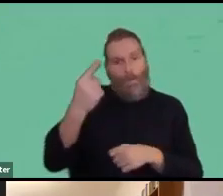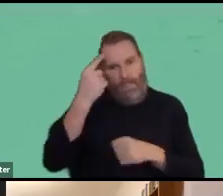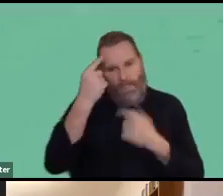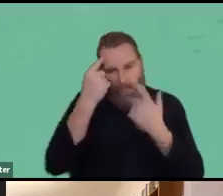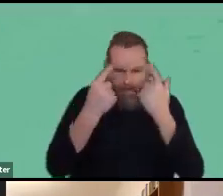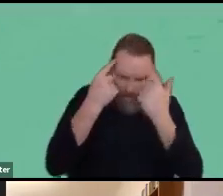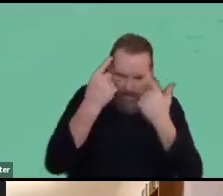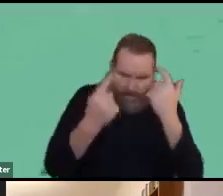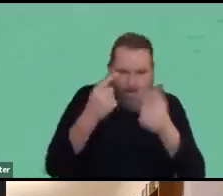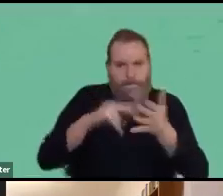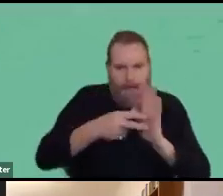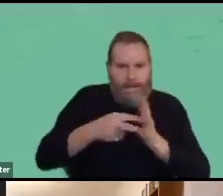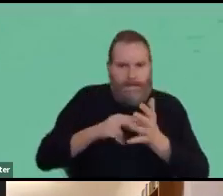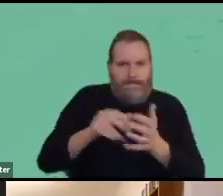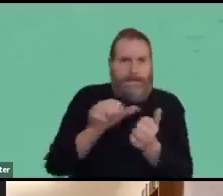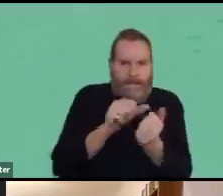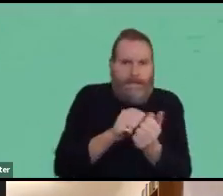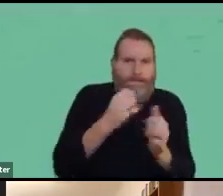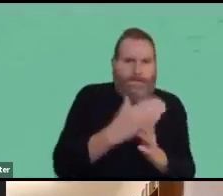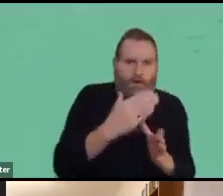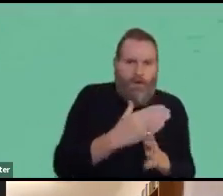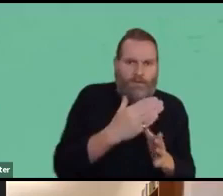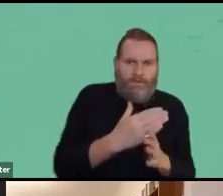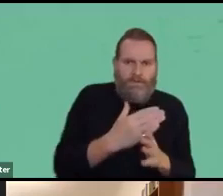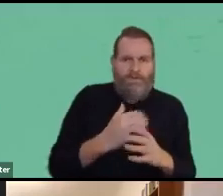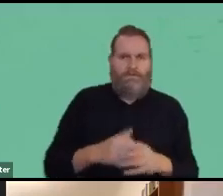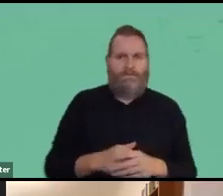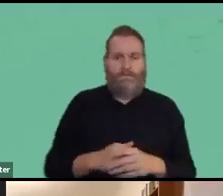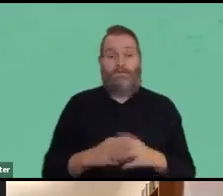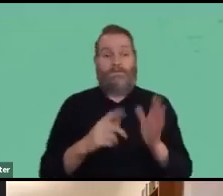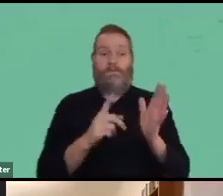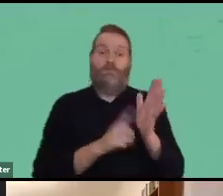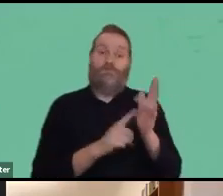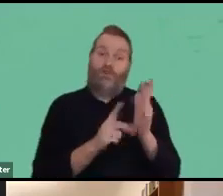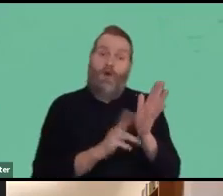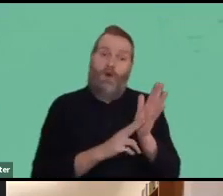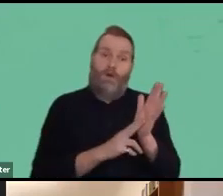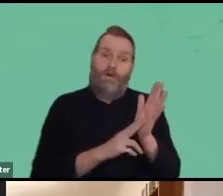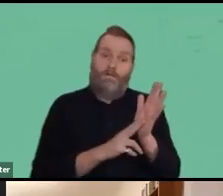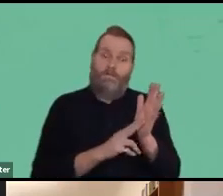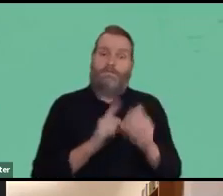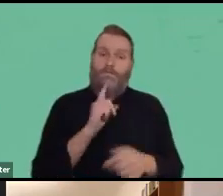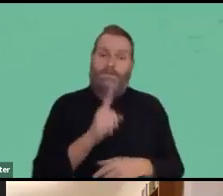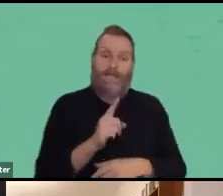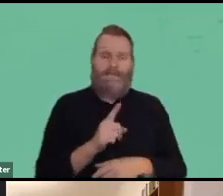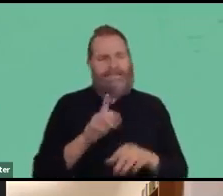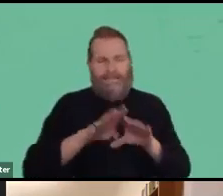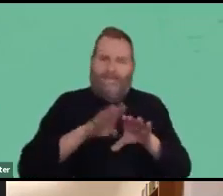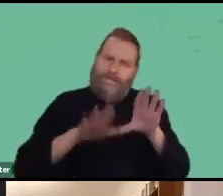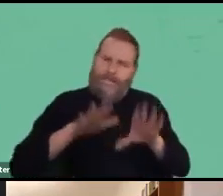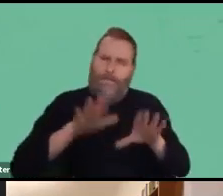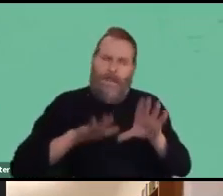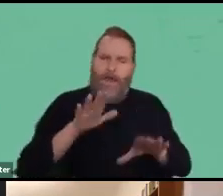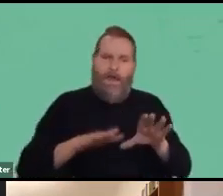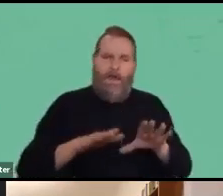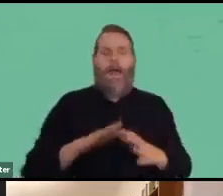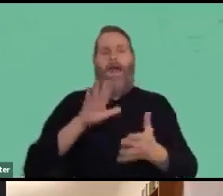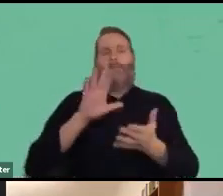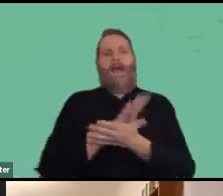that day please so um and John's contribution is fairly similar just happy to have a job and a role